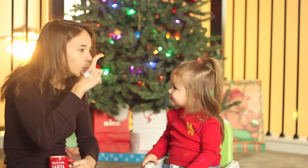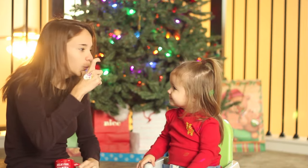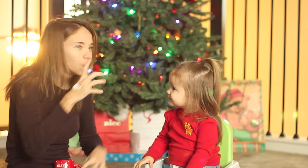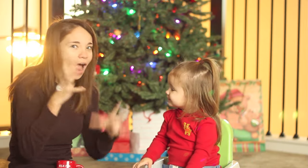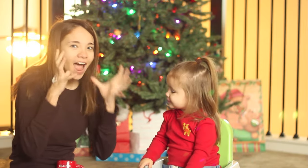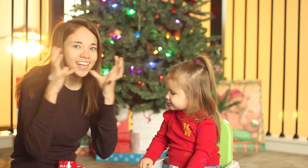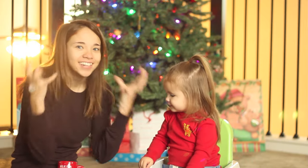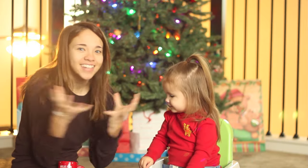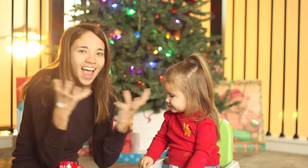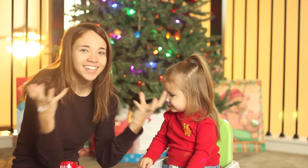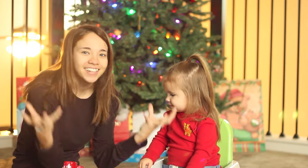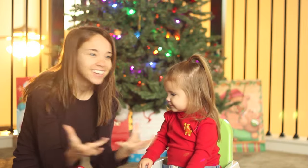for who? Santa.